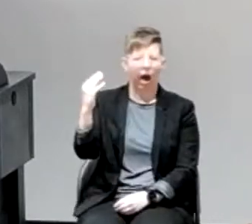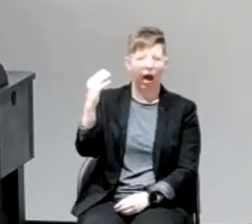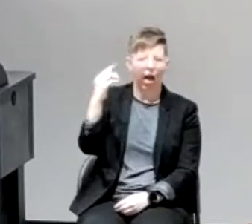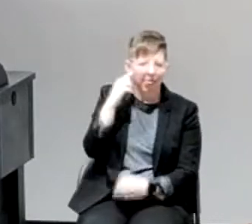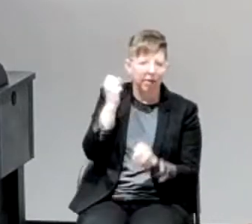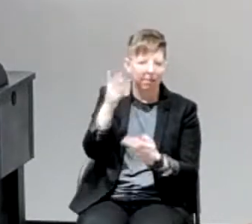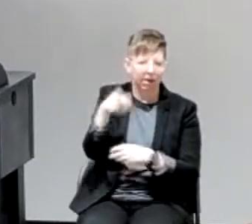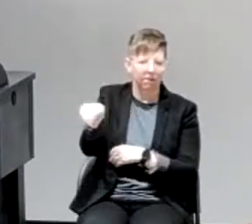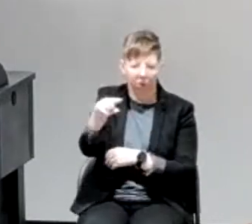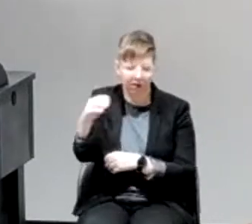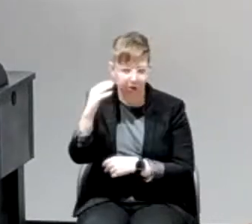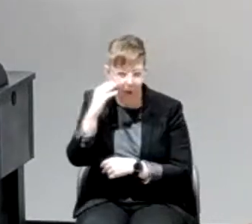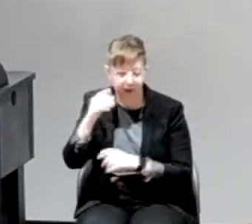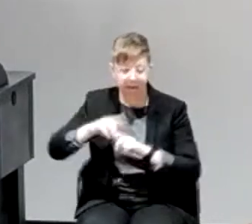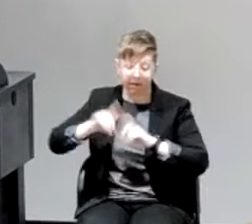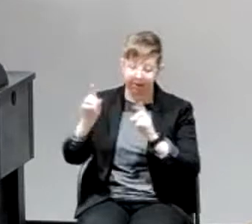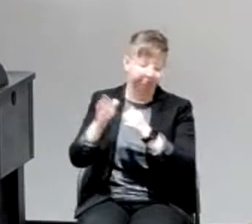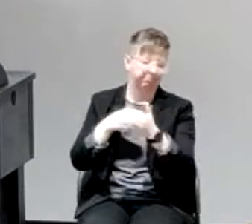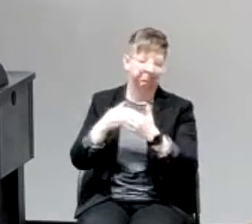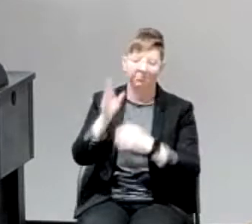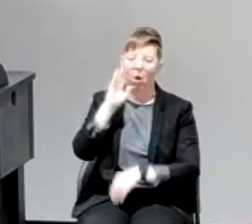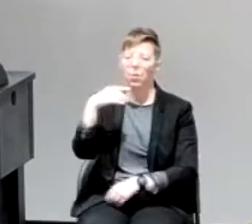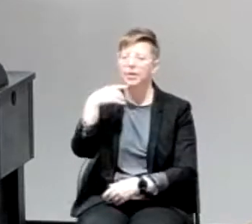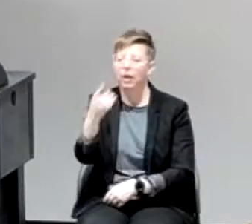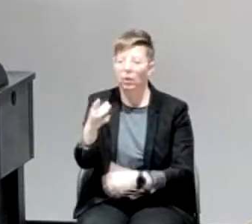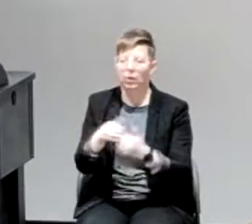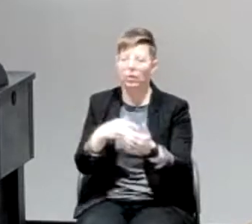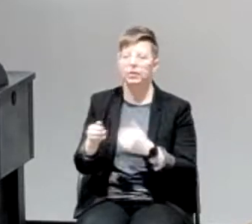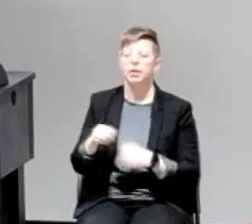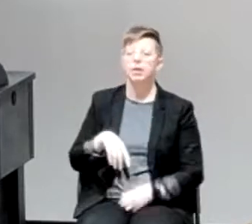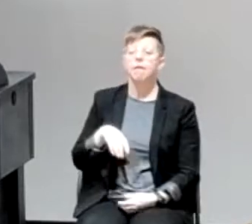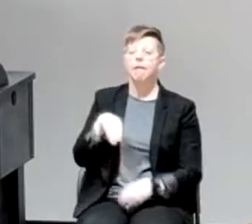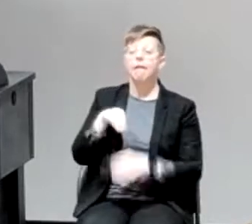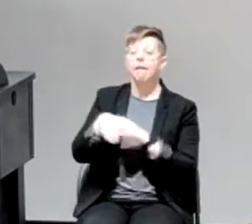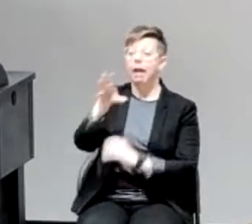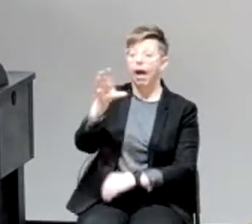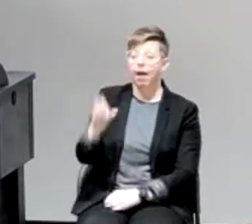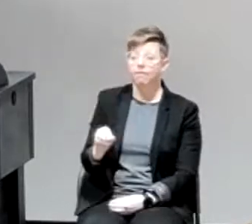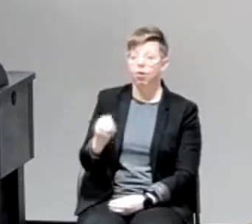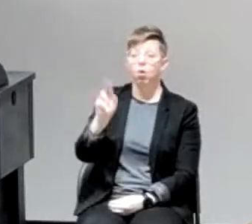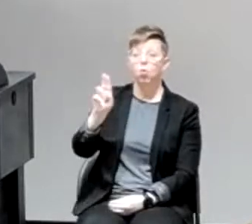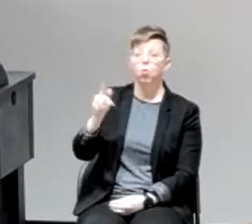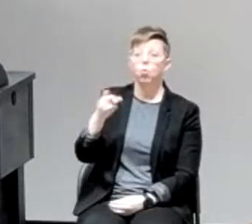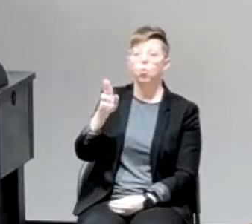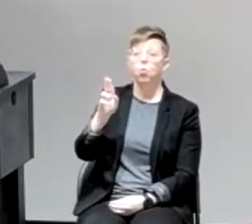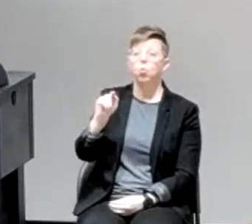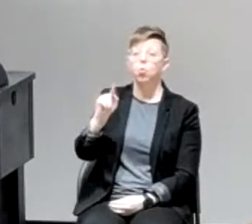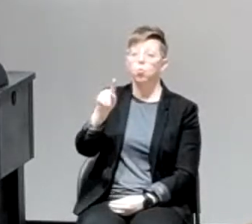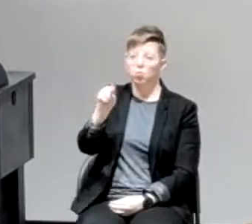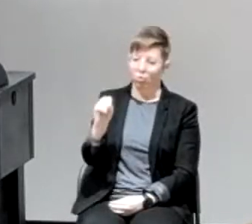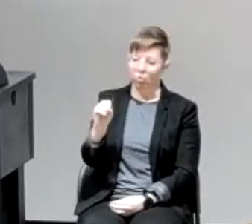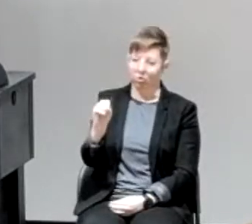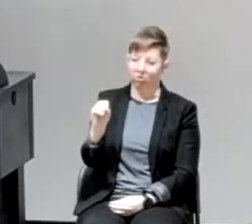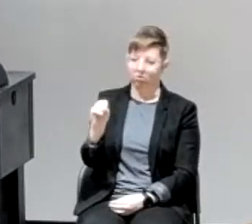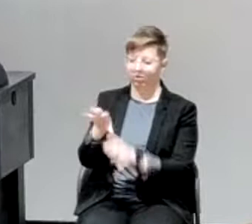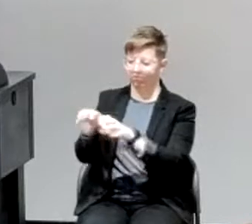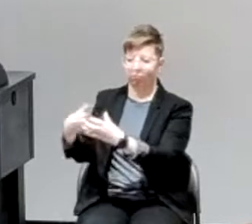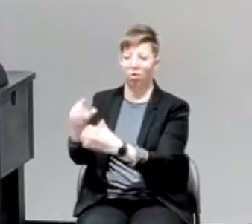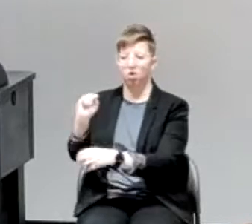perspective that served us really well and we carried it to 75,000 and let me share it with you and I think a lot of you know. But oh, well.